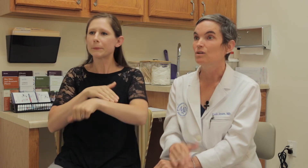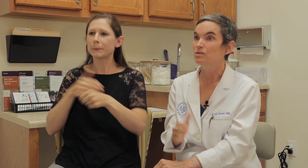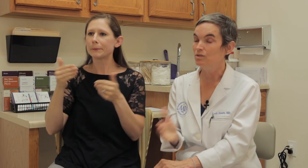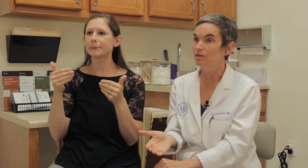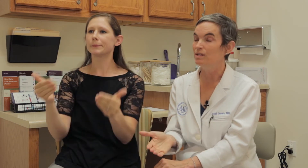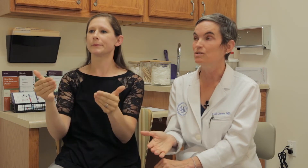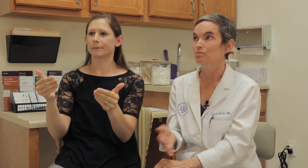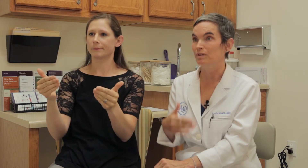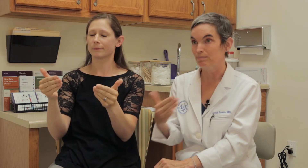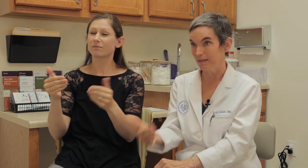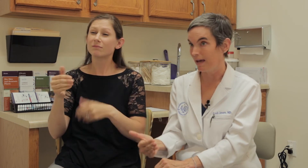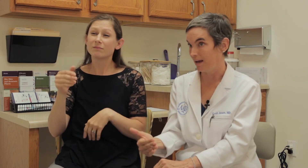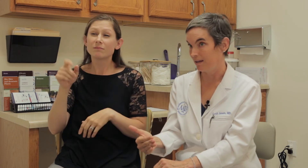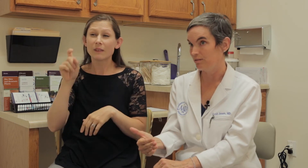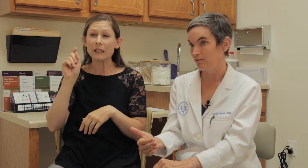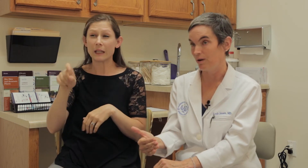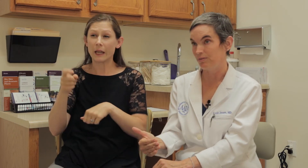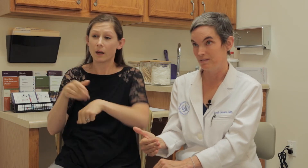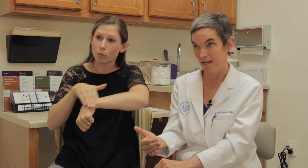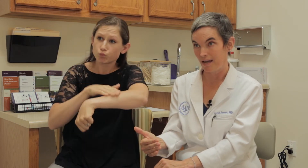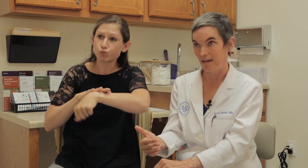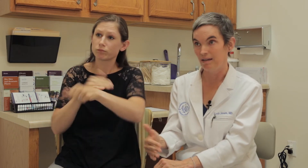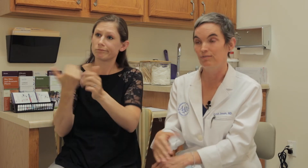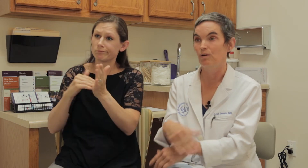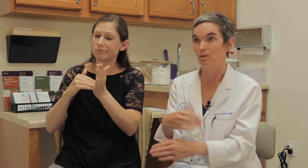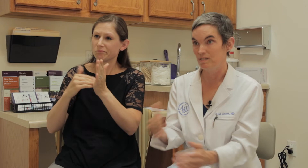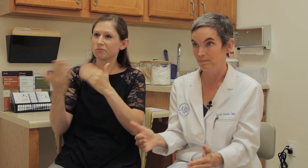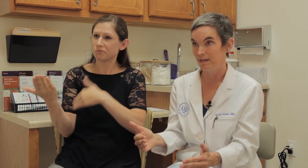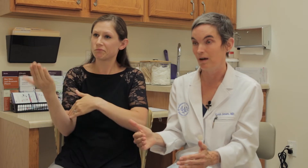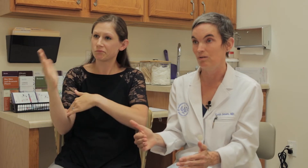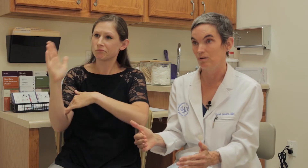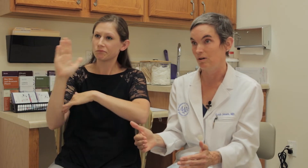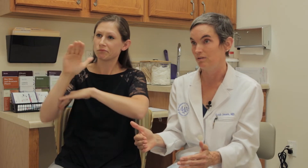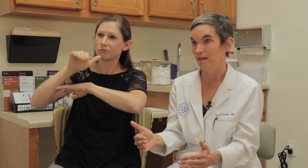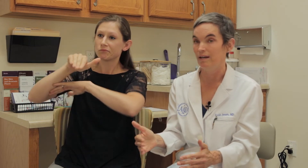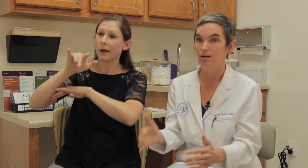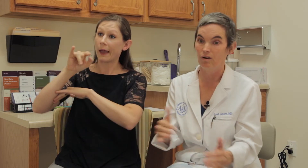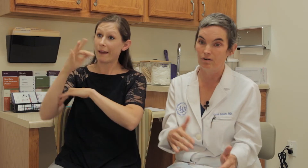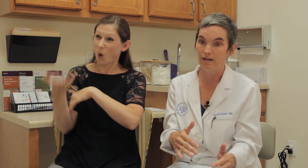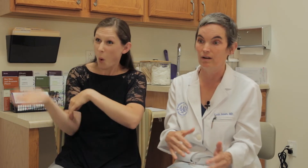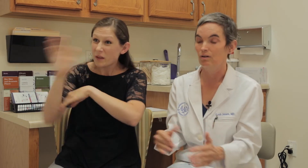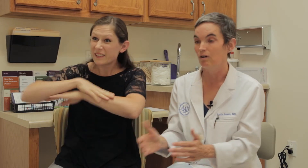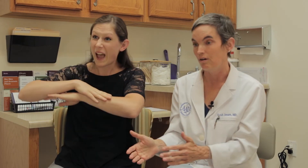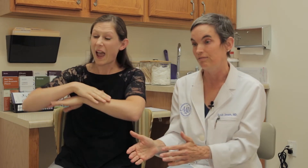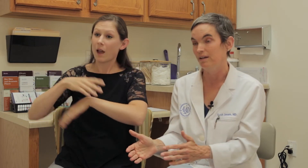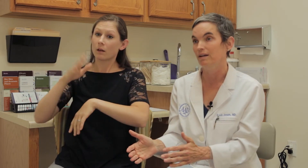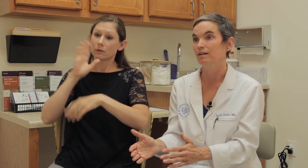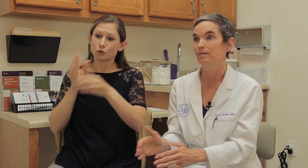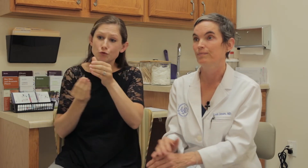You do need to reapply throughout the day if you're going to be out all day, gardening or golfing.